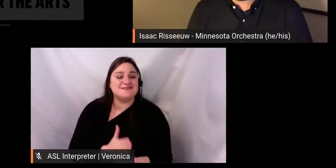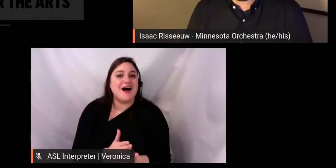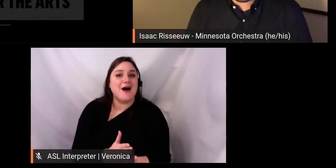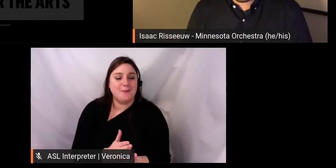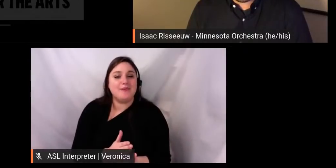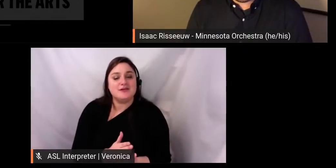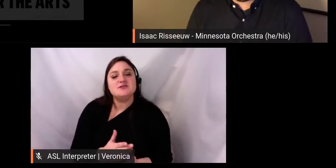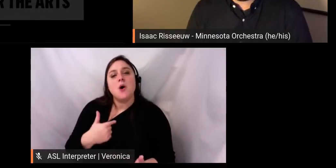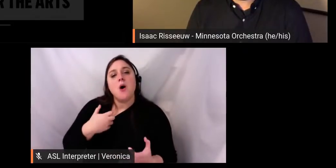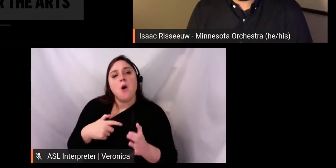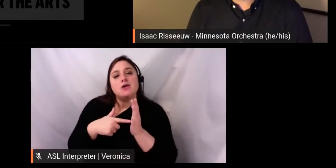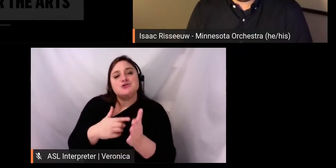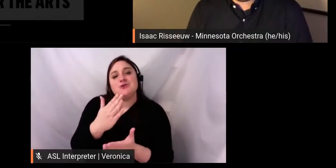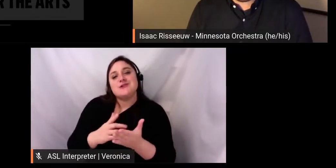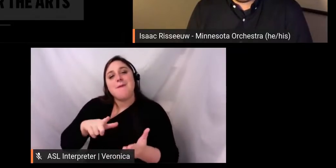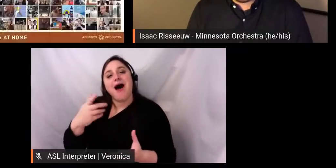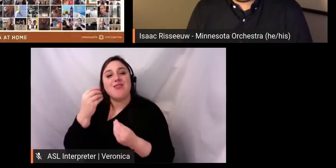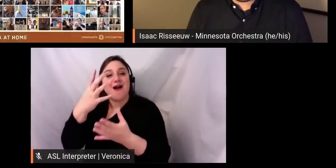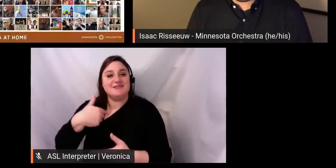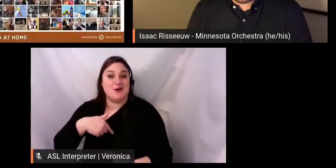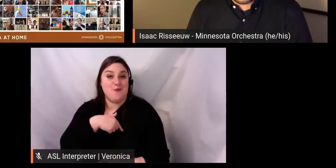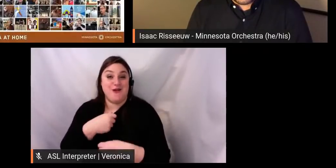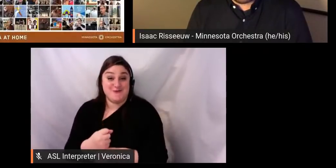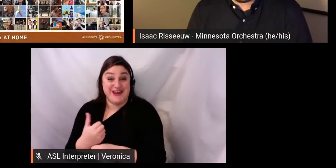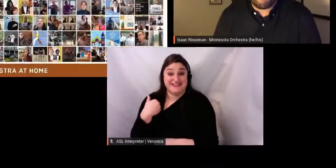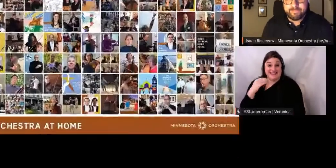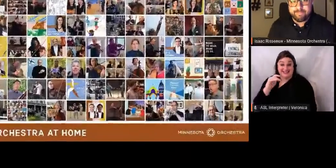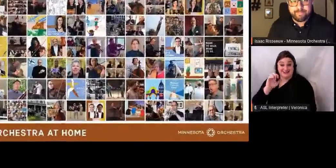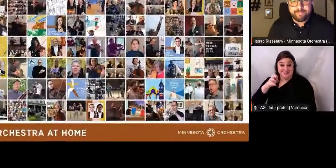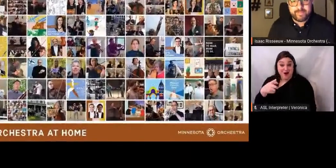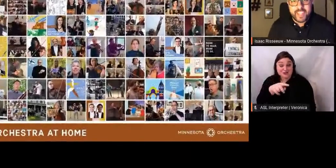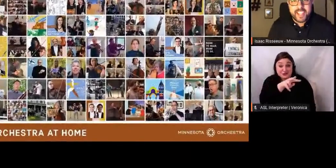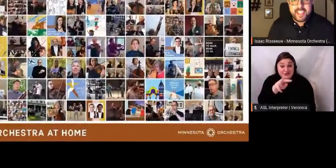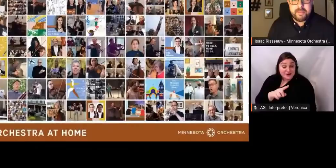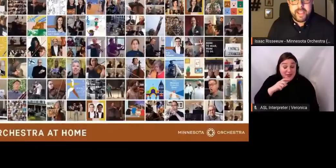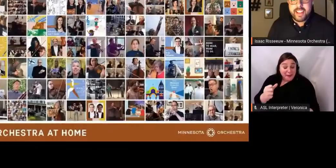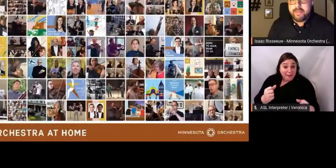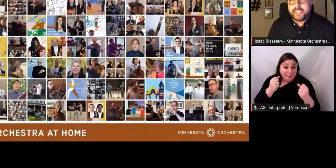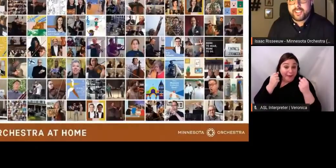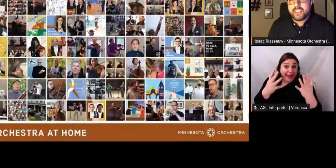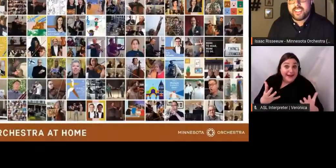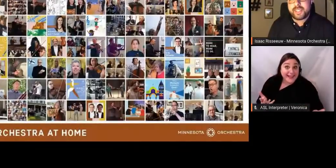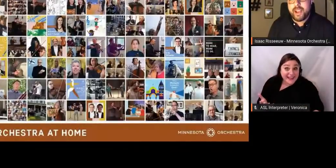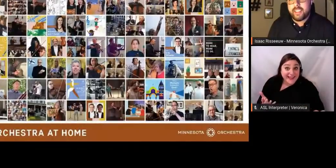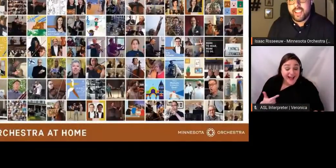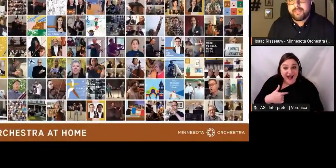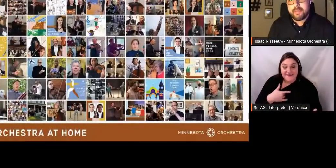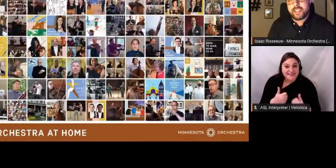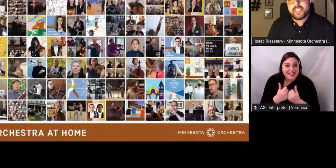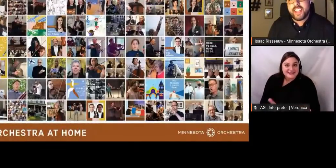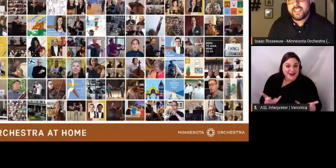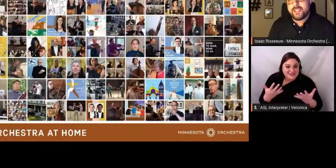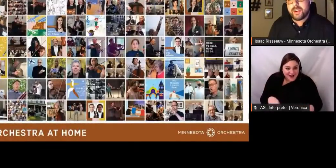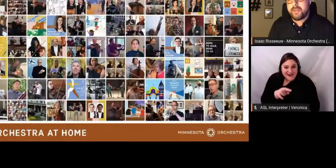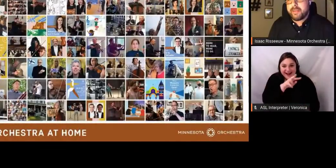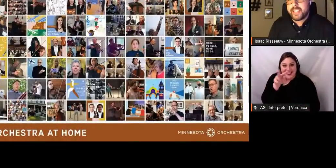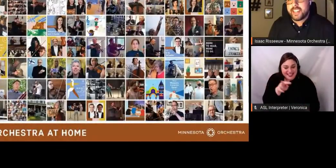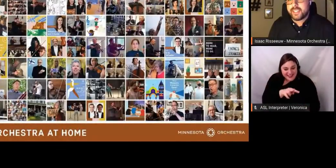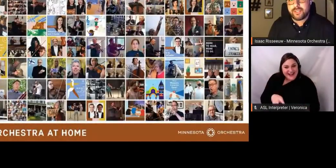created since March. And it makes me exhausted just looking at it. The pandemic turned the spotlight from our stage to our website and social